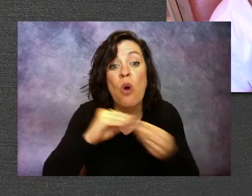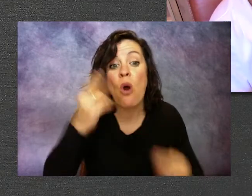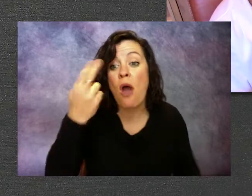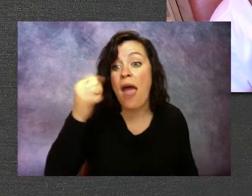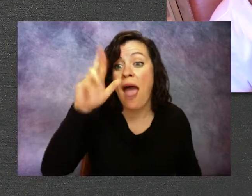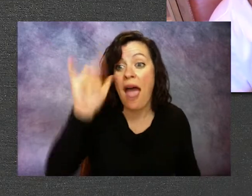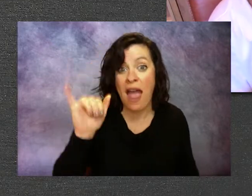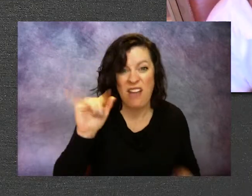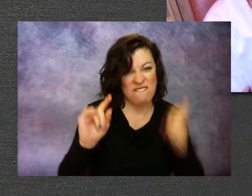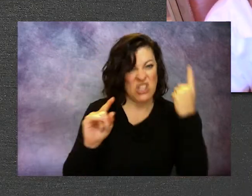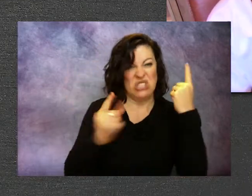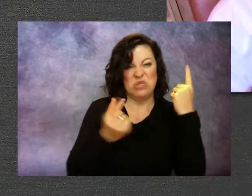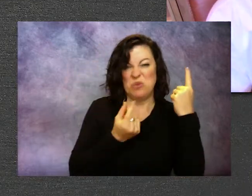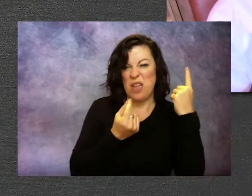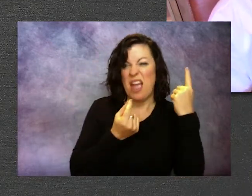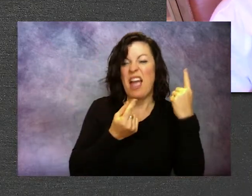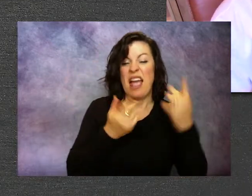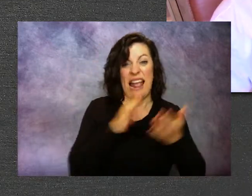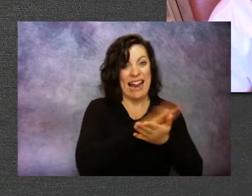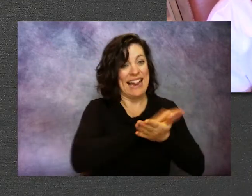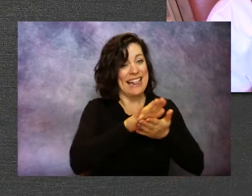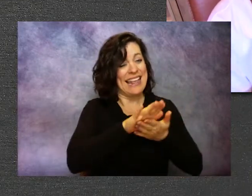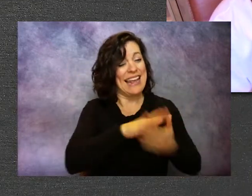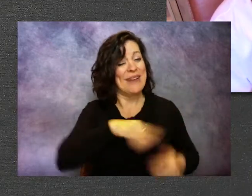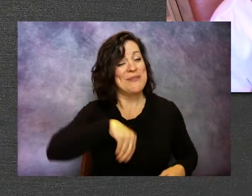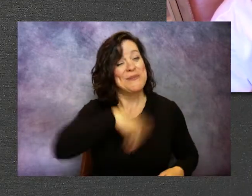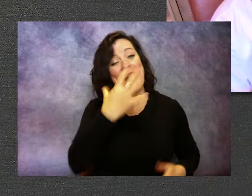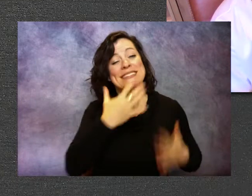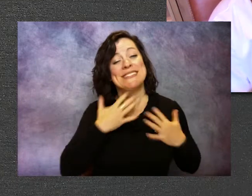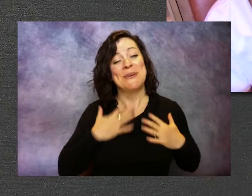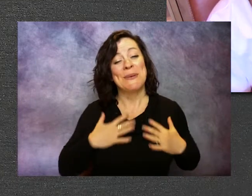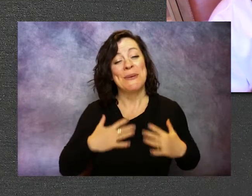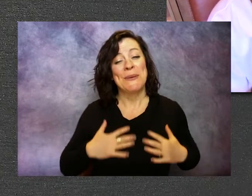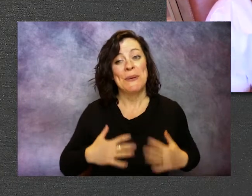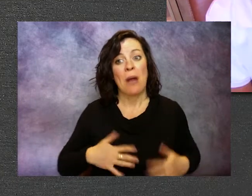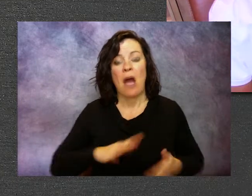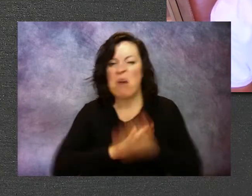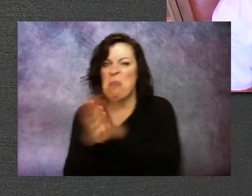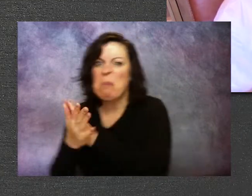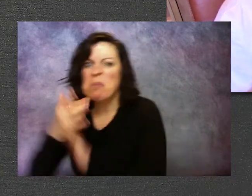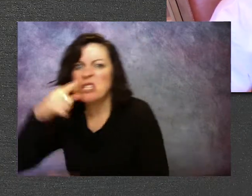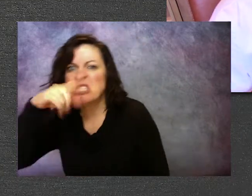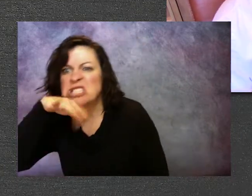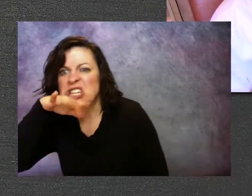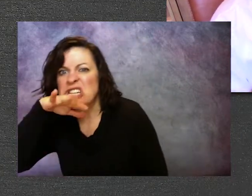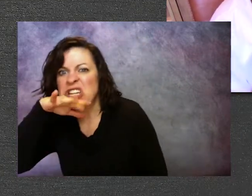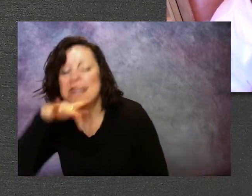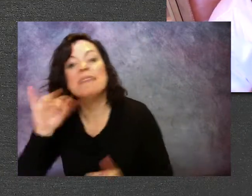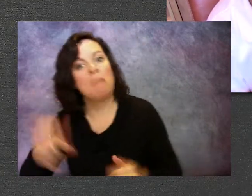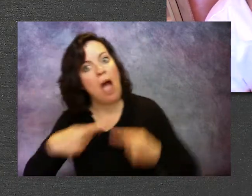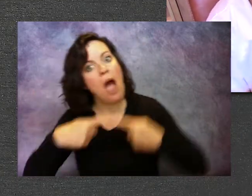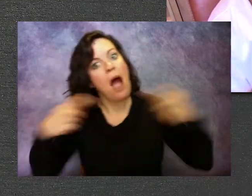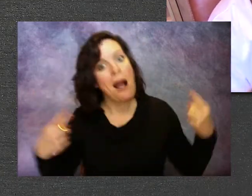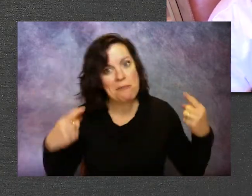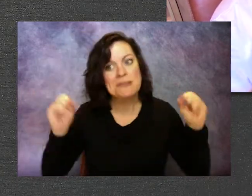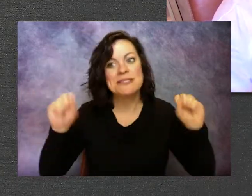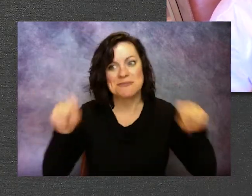he gets really dirty, right? Yeah. And clean or dirty are? Opposites. They sure are. So, I thought it'd be fun if we made a puppet.